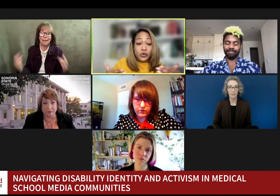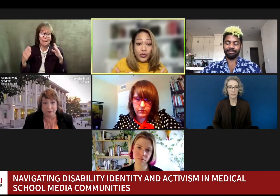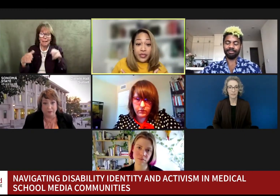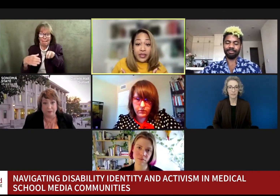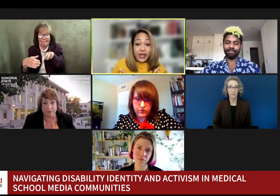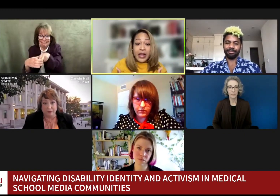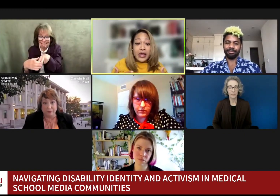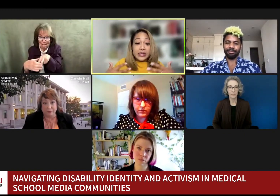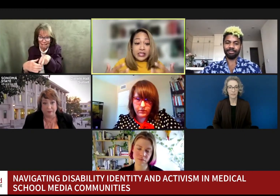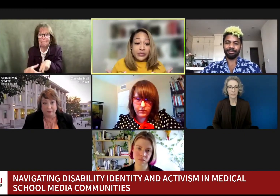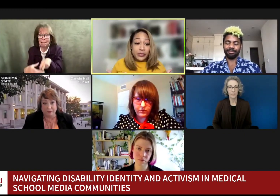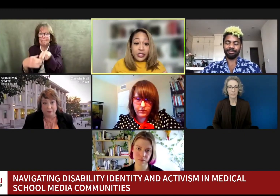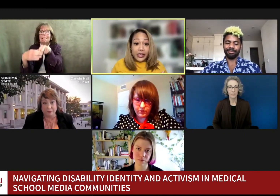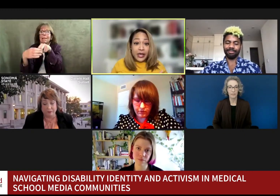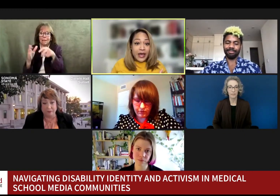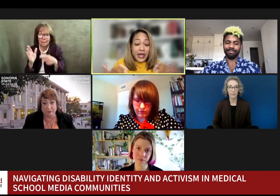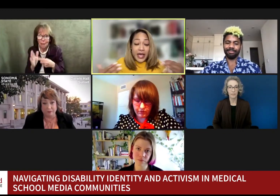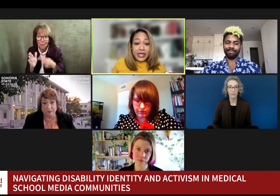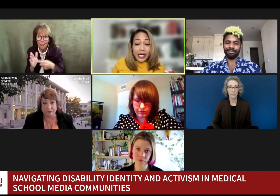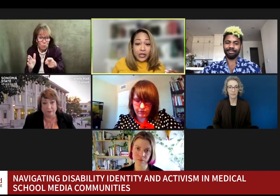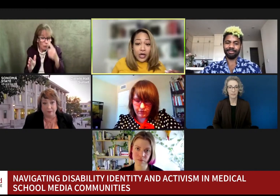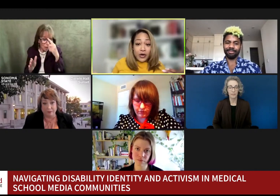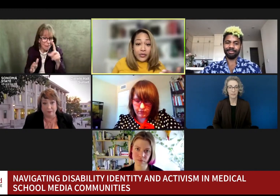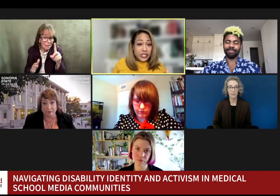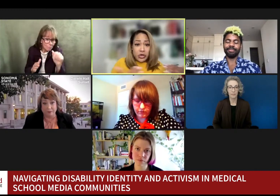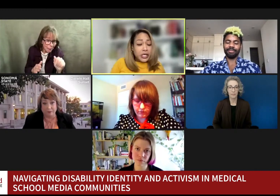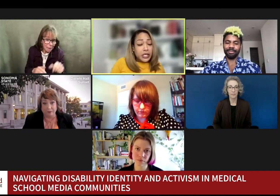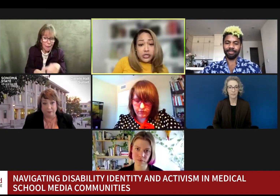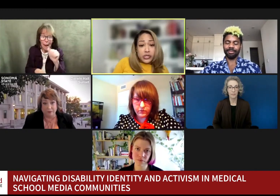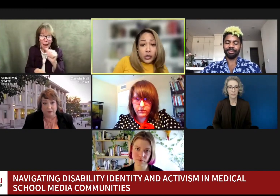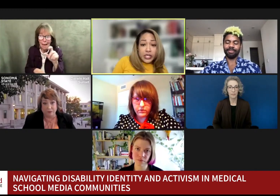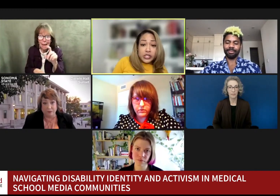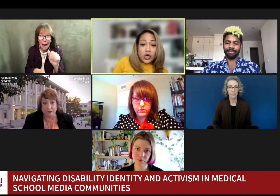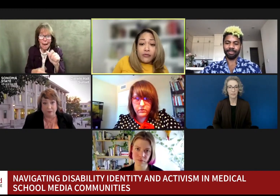And we think that disability and the a ADA law that's 30 years old